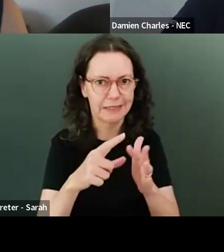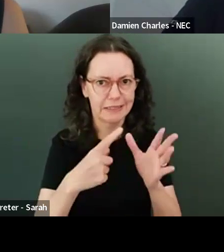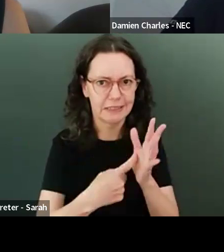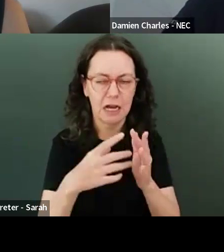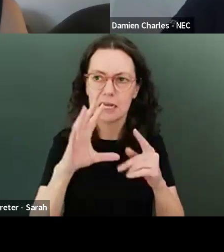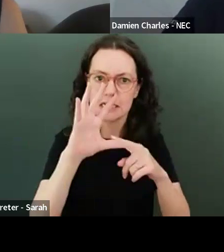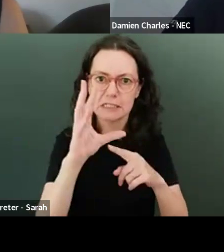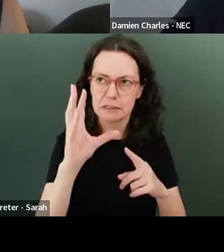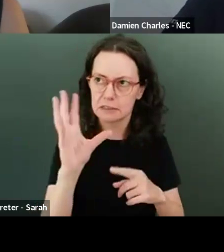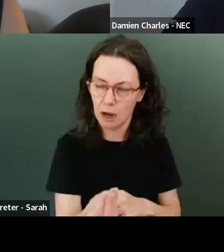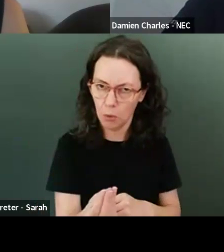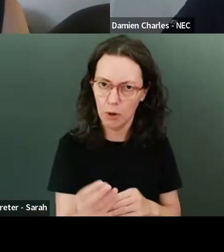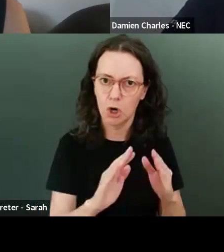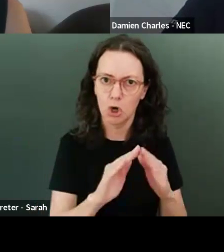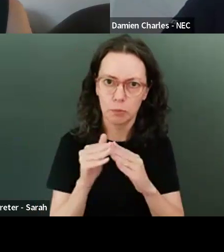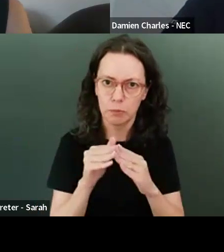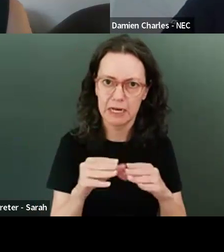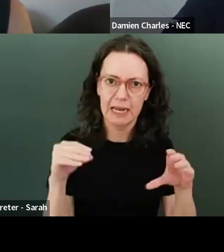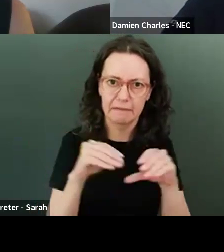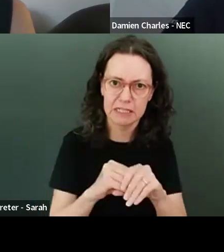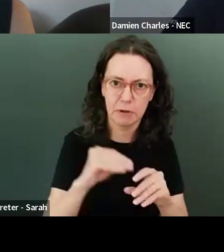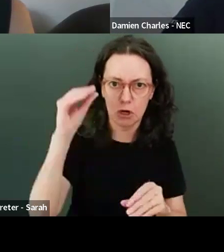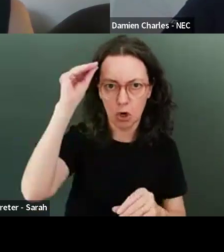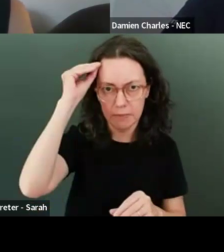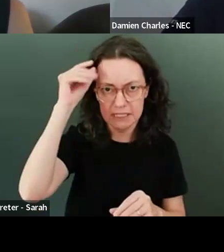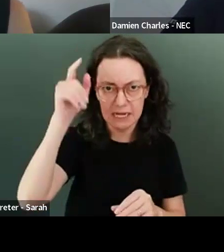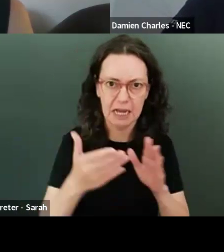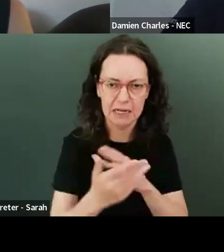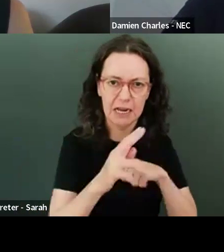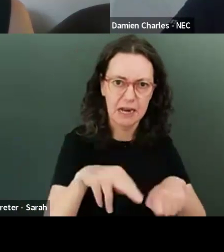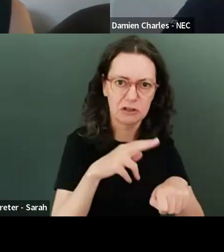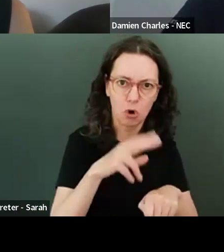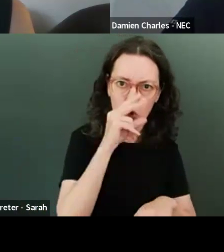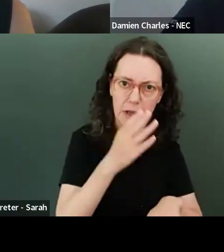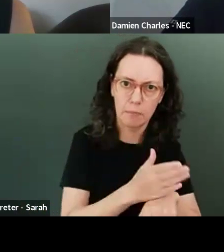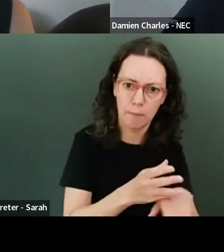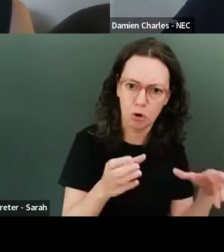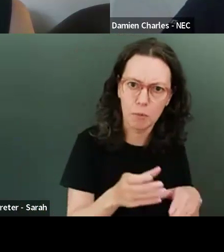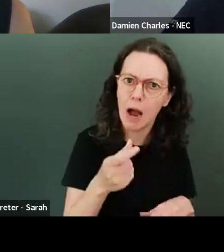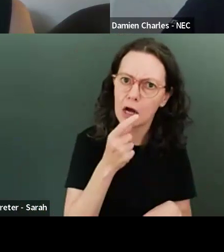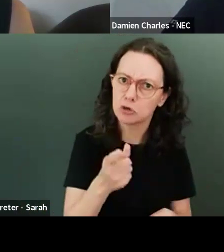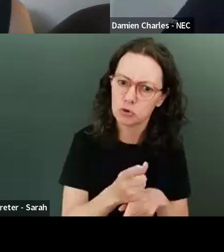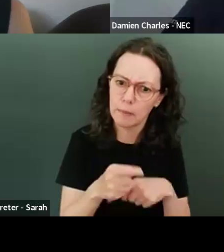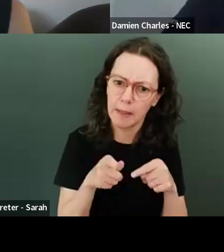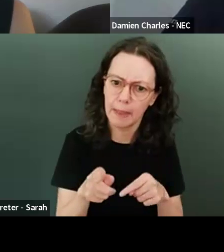Committee which is part of the National Youth Employment body do you want to